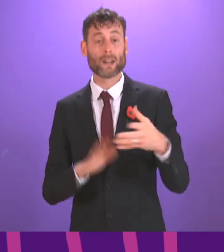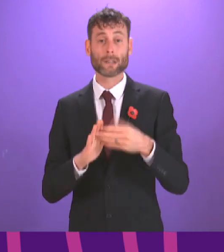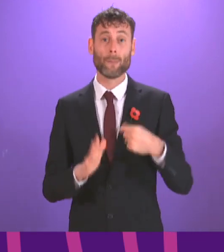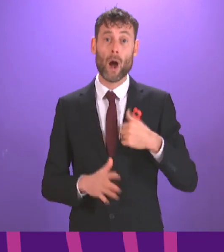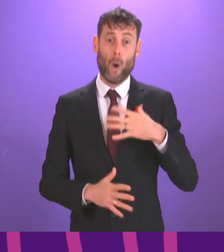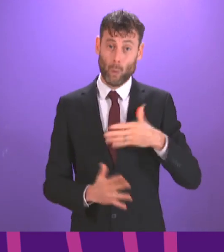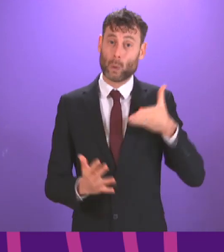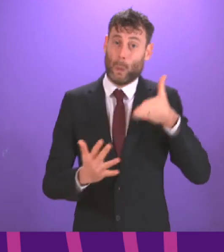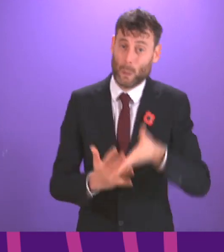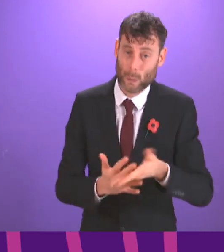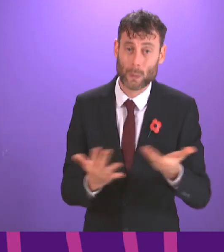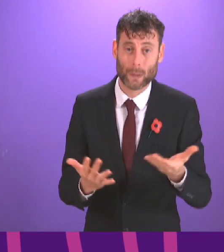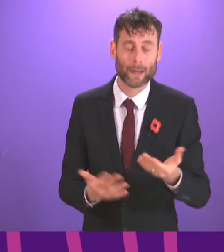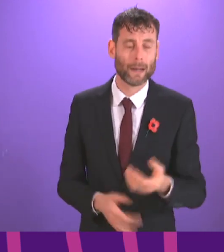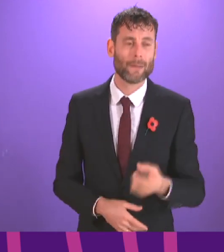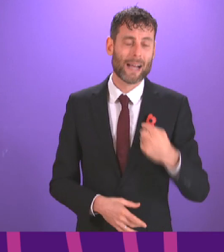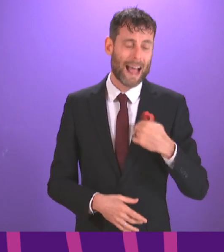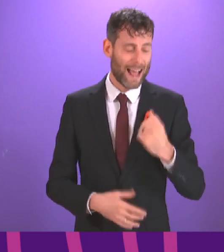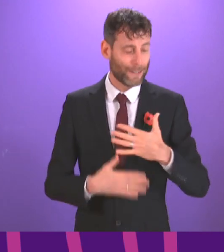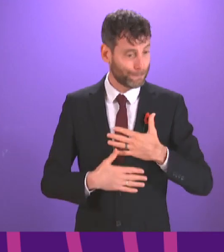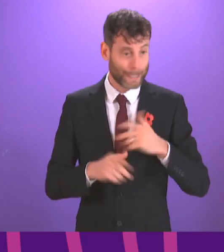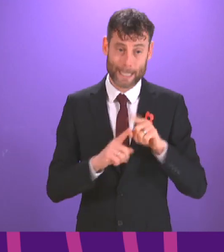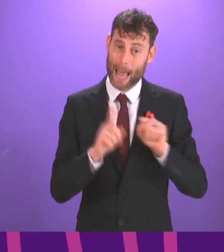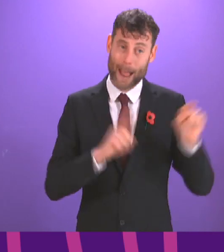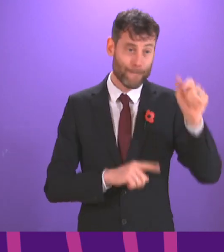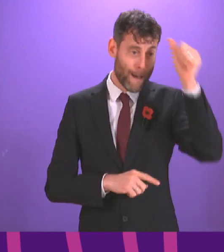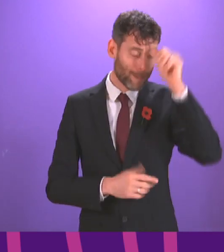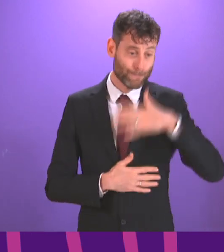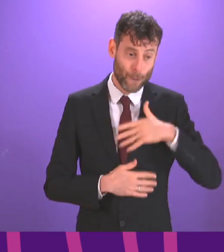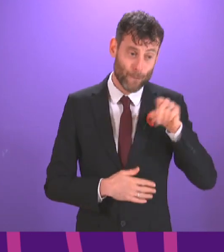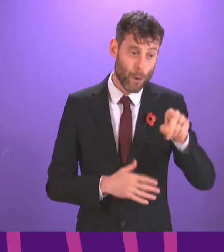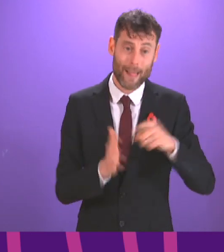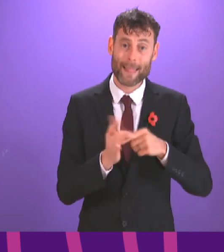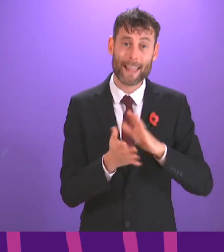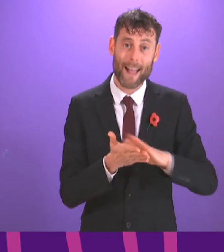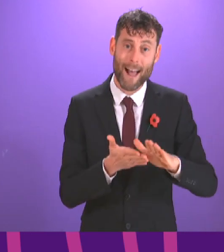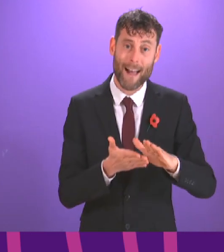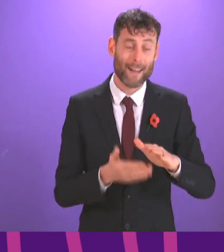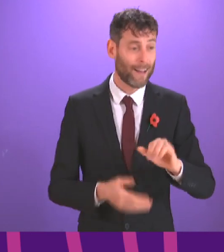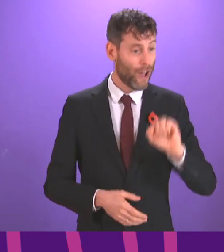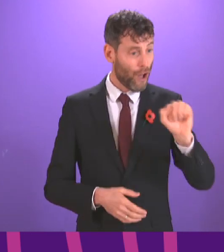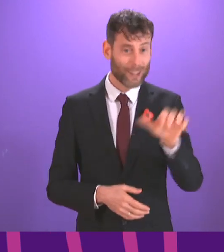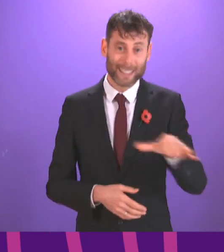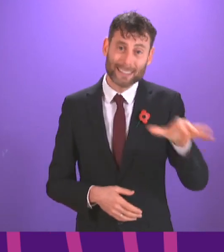heart, like the heart of everybody I know, goes out to Leigha, noting the circumstances that she finds herself in.